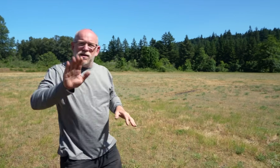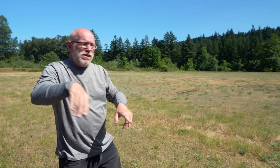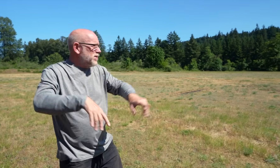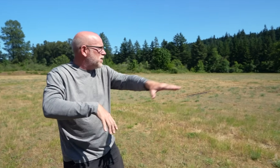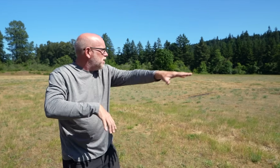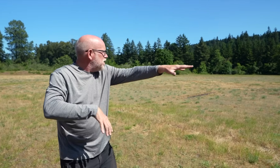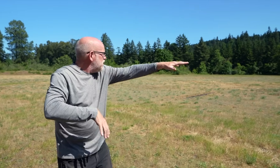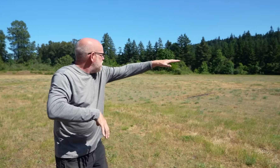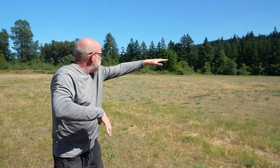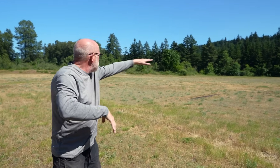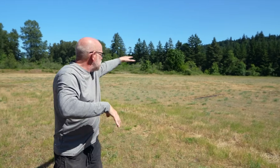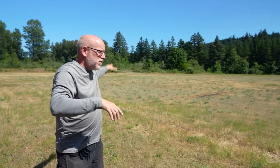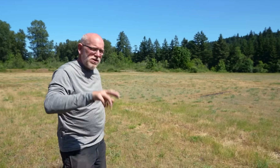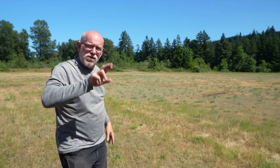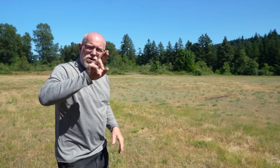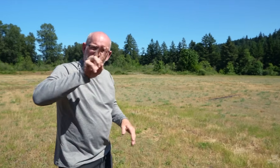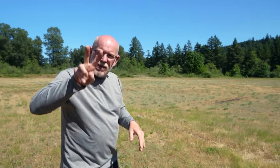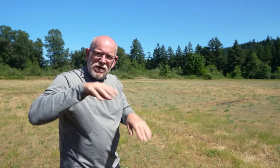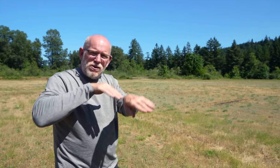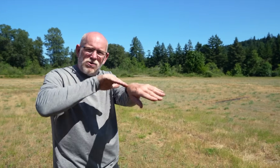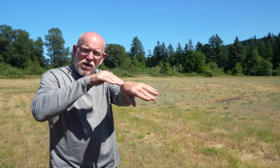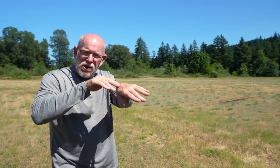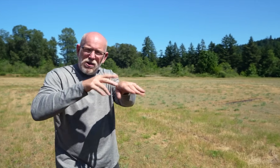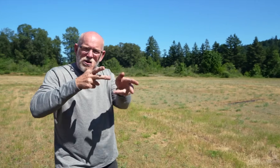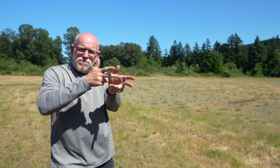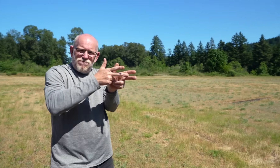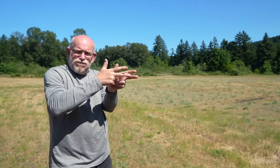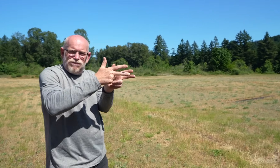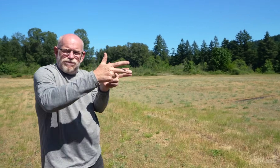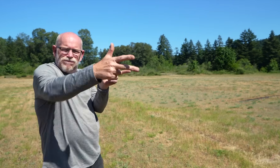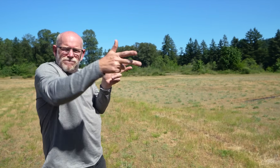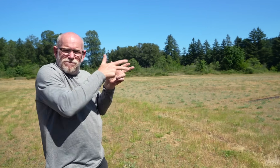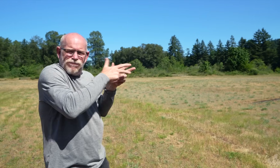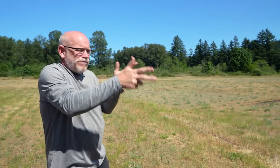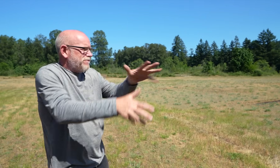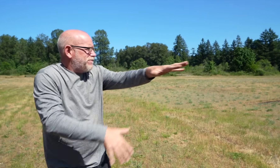RVs and trailers would be parked over there.